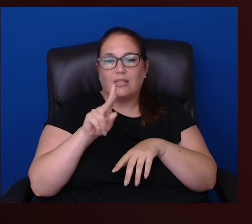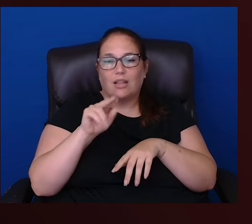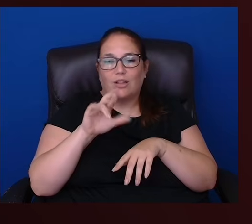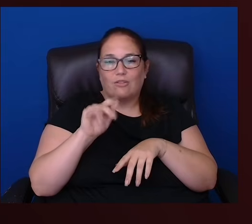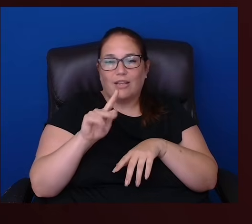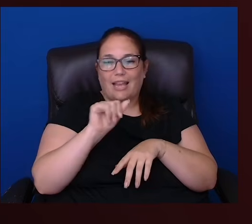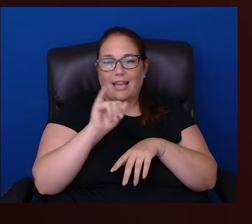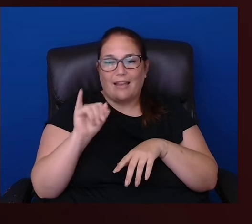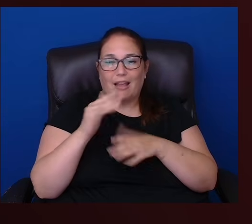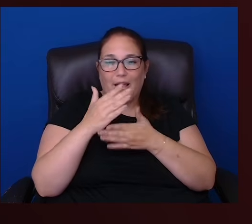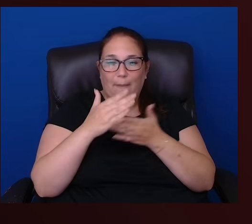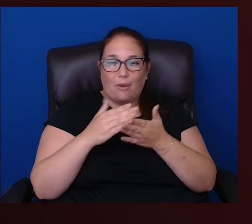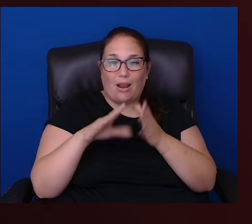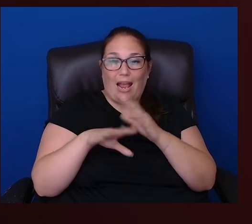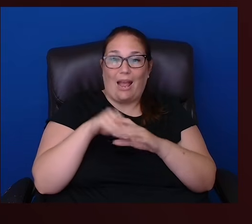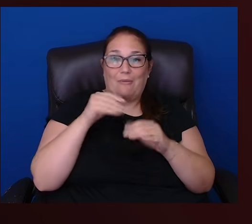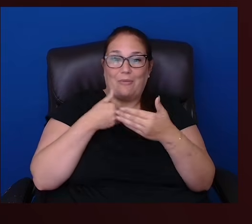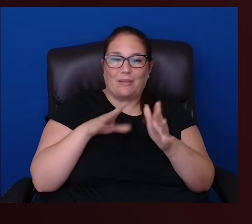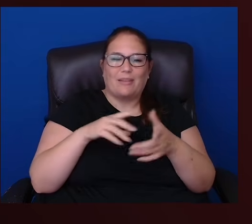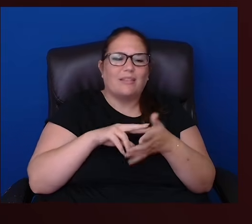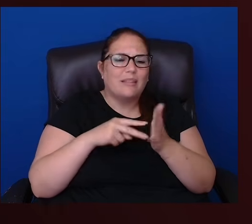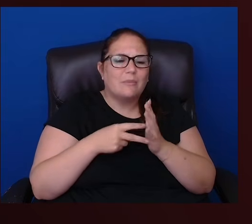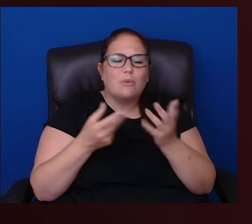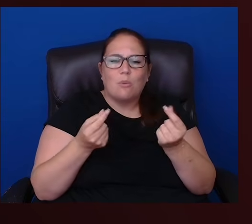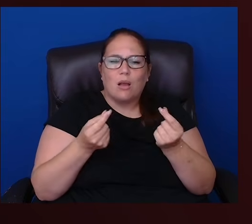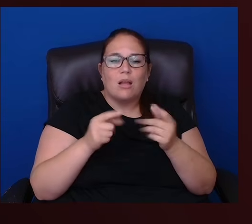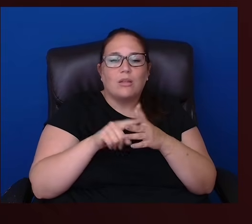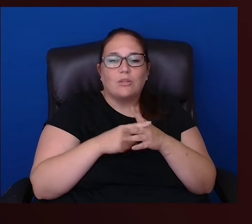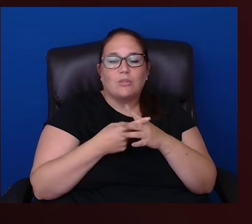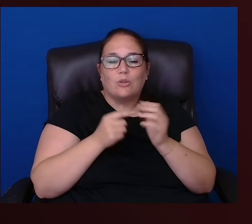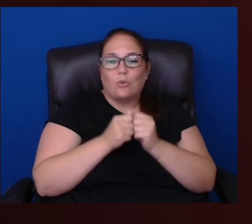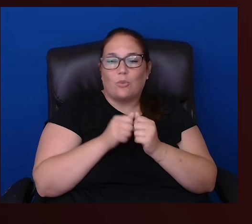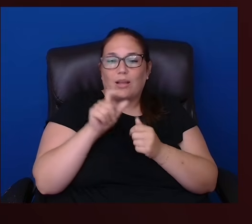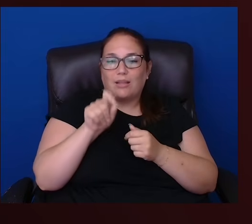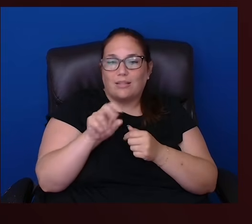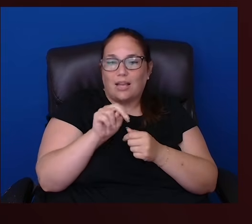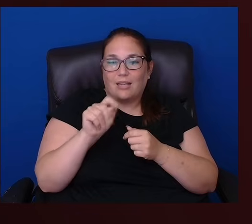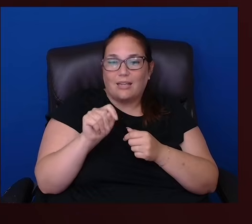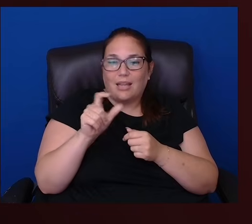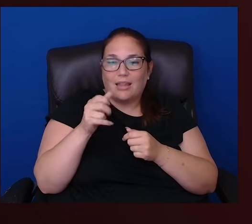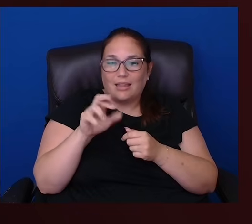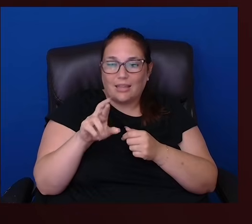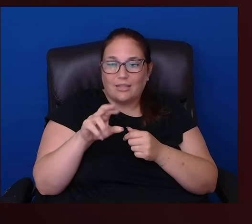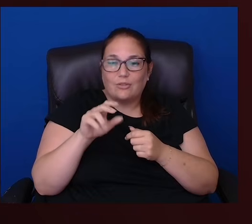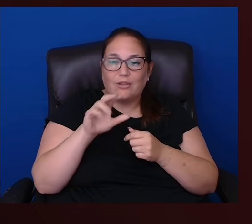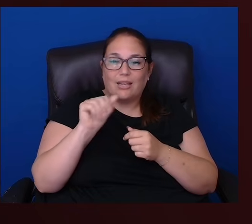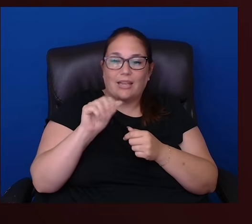And what that means is you can start with a.NET Blazor or ASP.NET application,